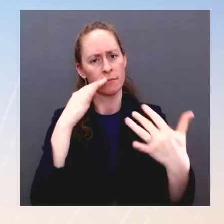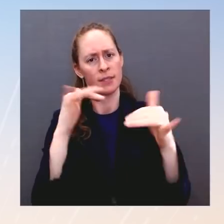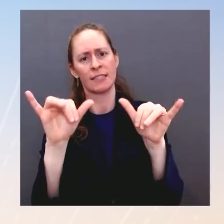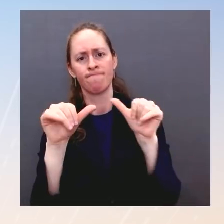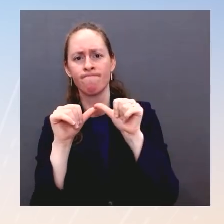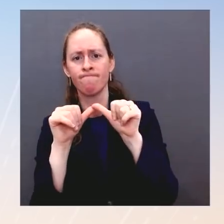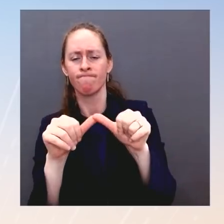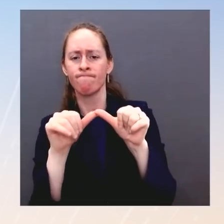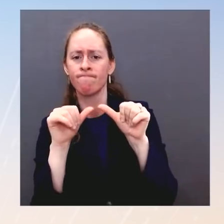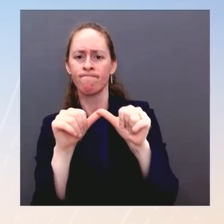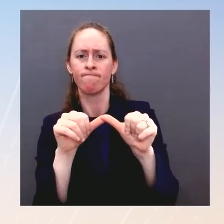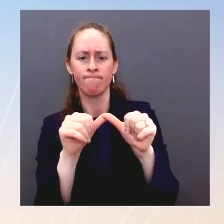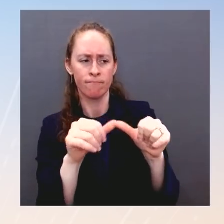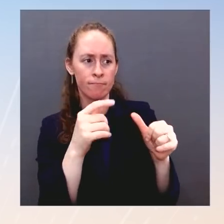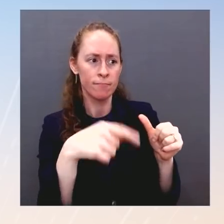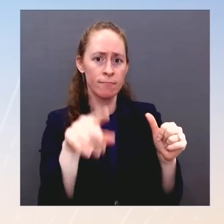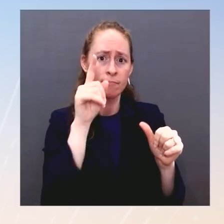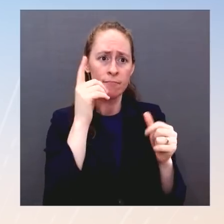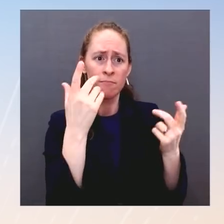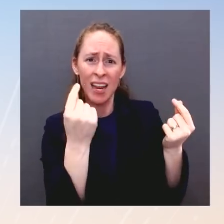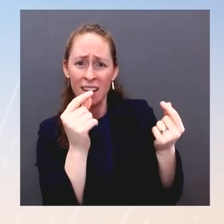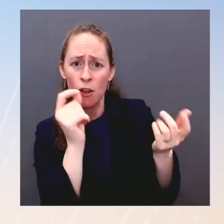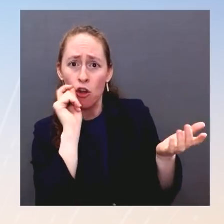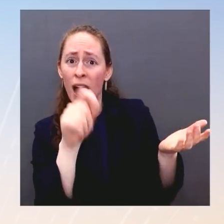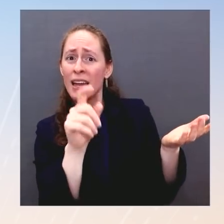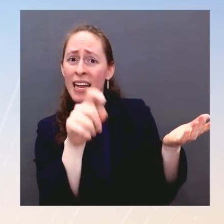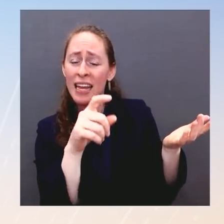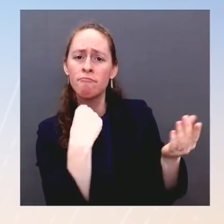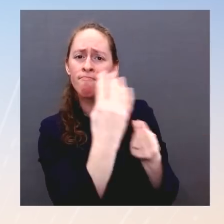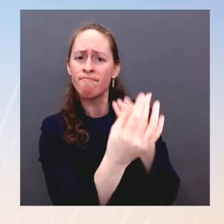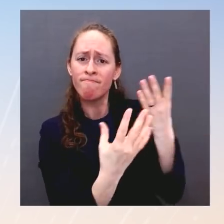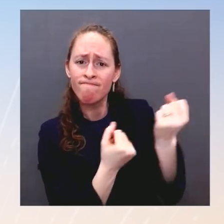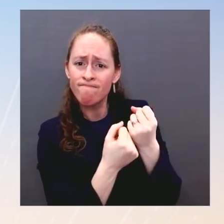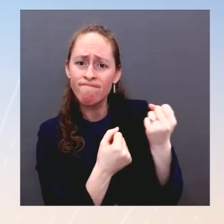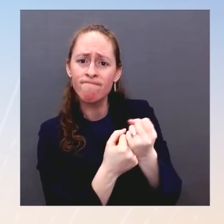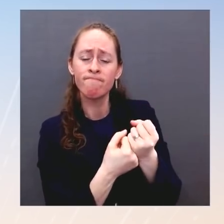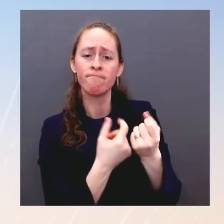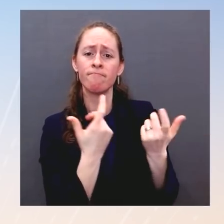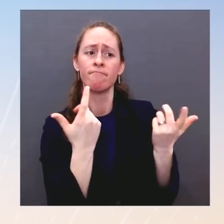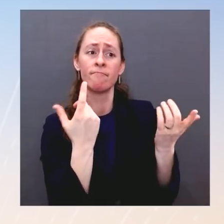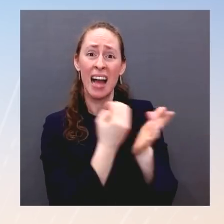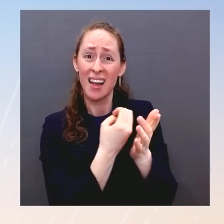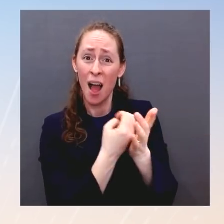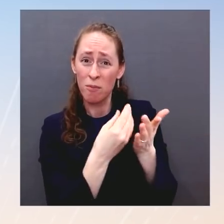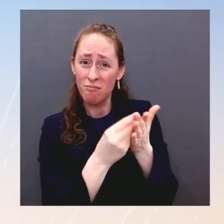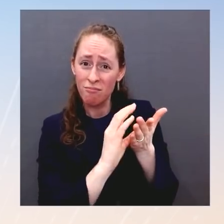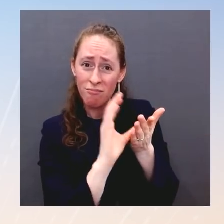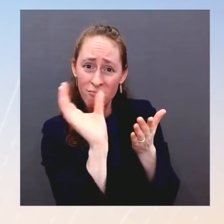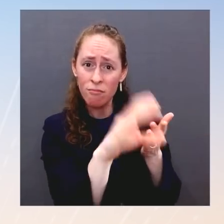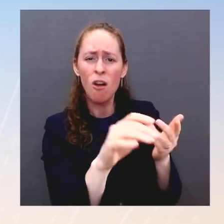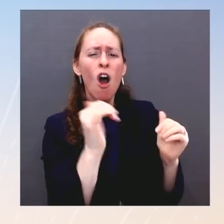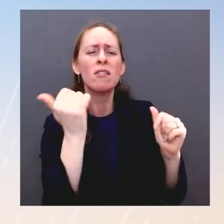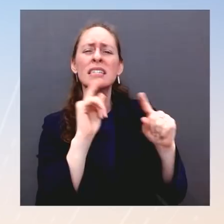So that is hardly standing on the sidelines. We are providing -- again, the largest provider of security, economic,